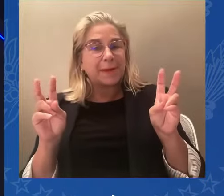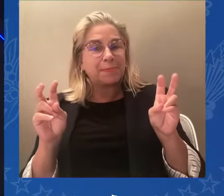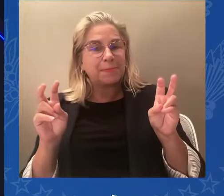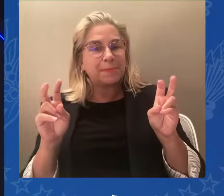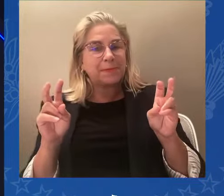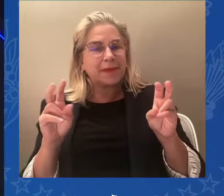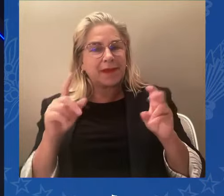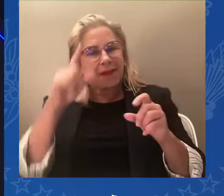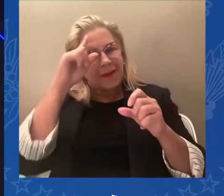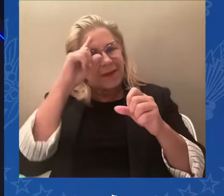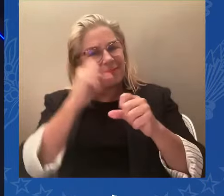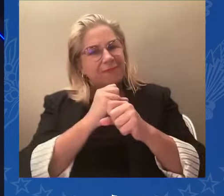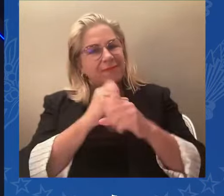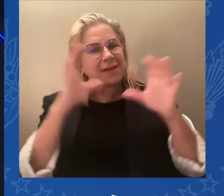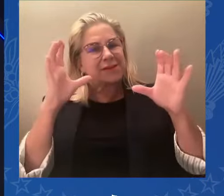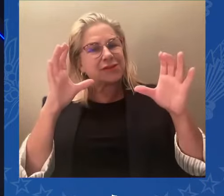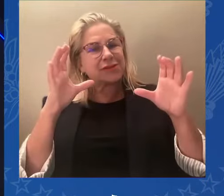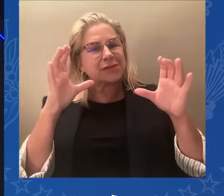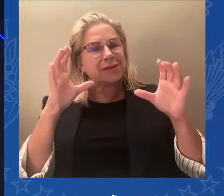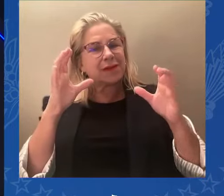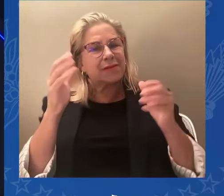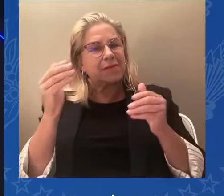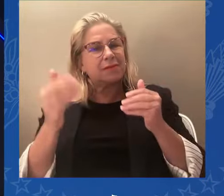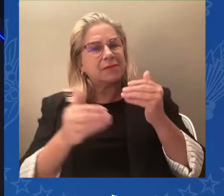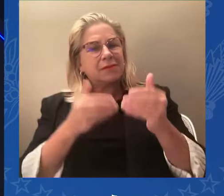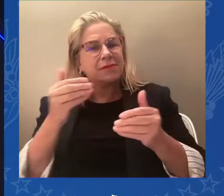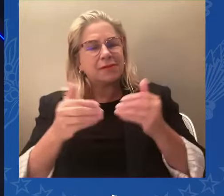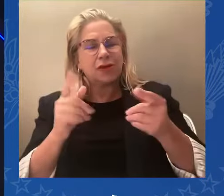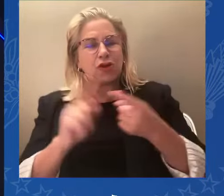We've been reminded that victory has never felt so close